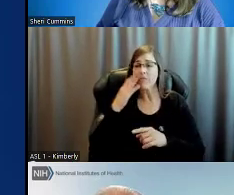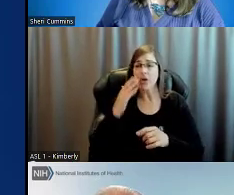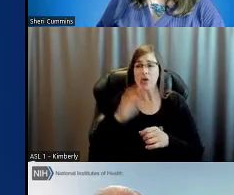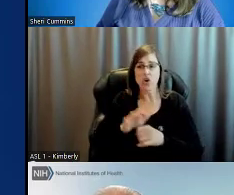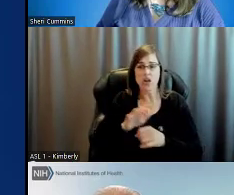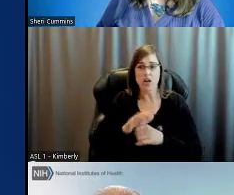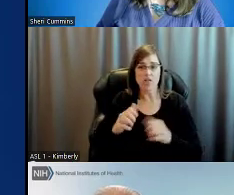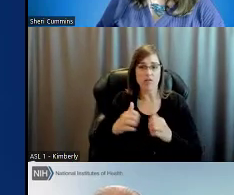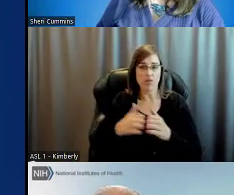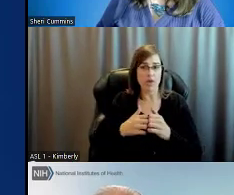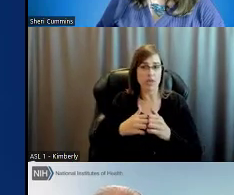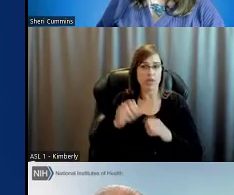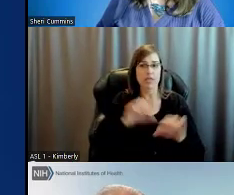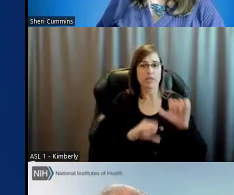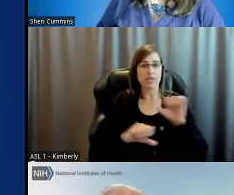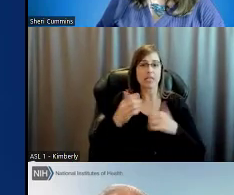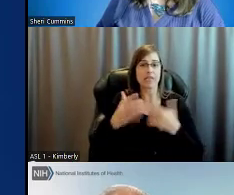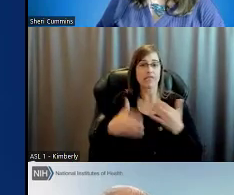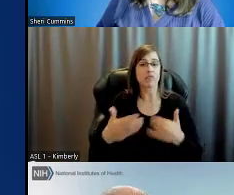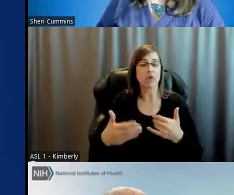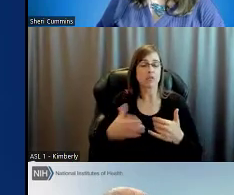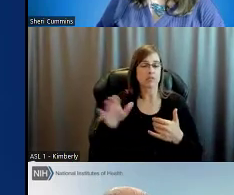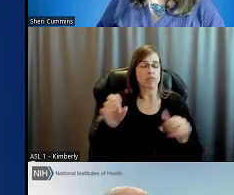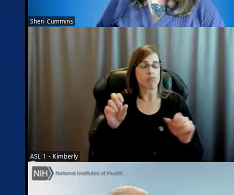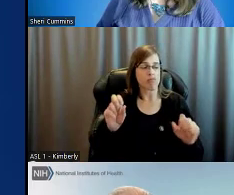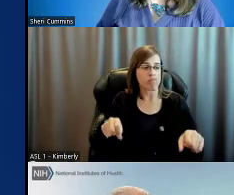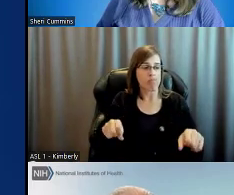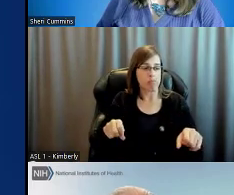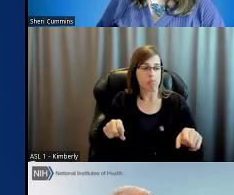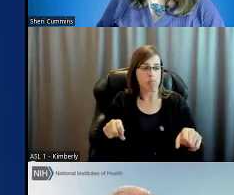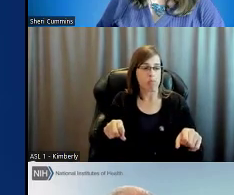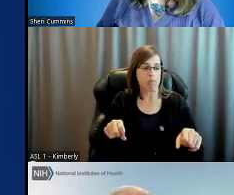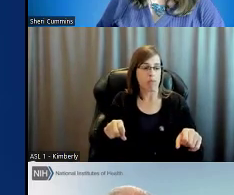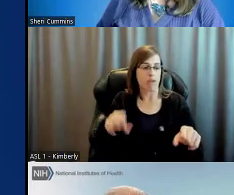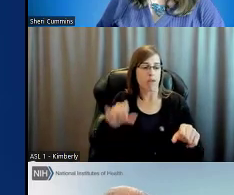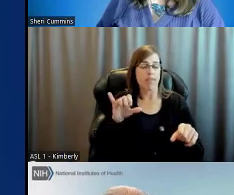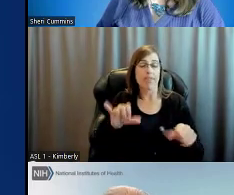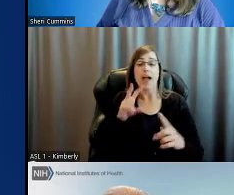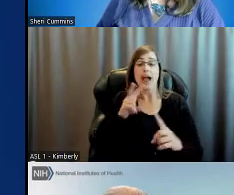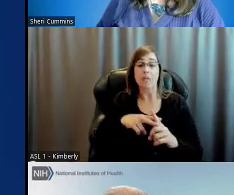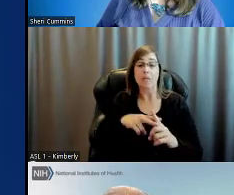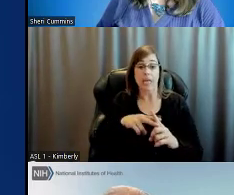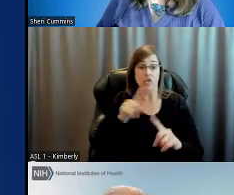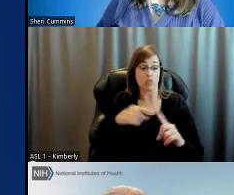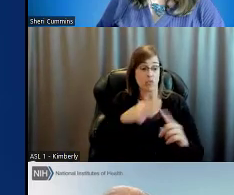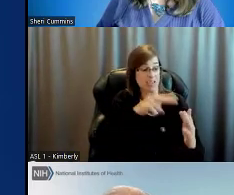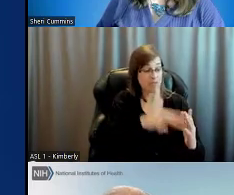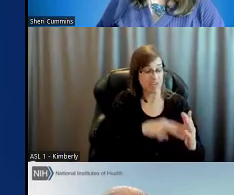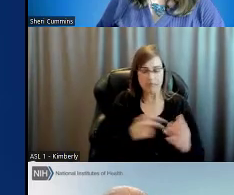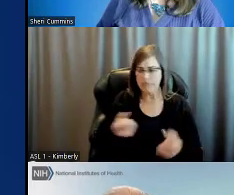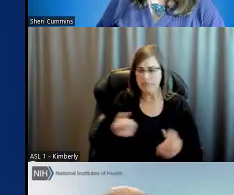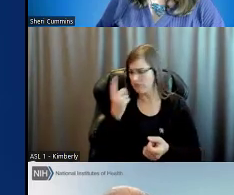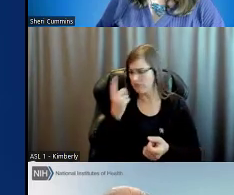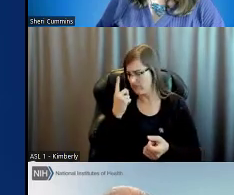with the scientific process that the application, when they read it, makes sense, and hopefully they're going to give you feedback.